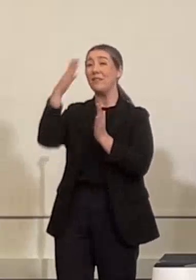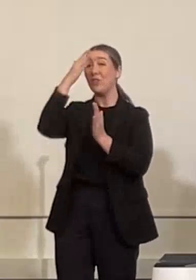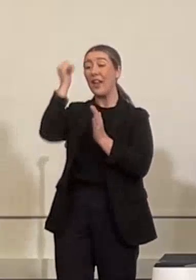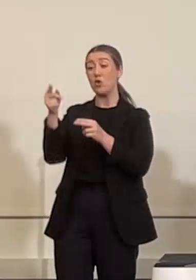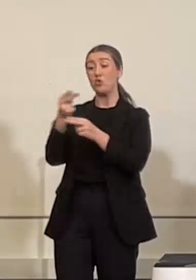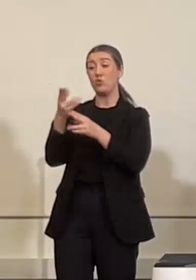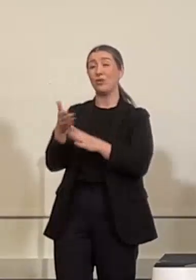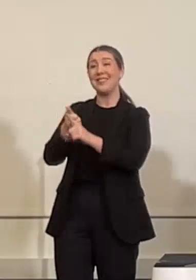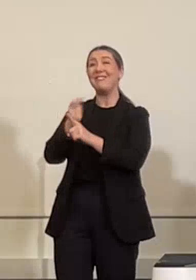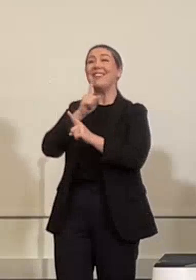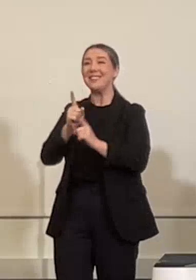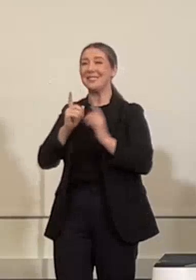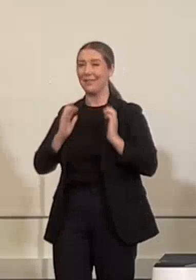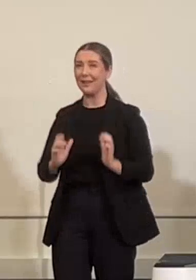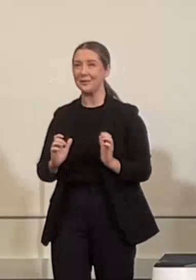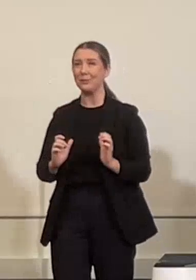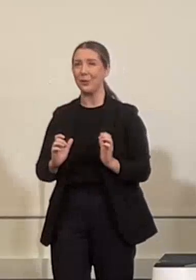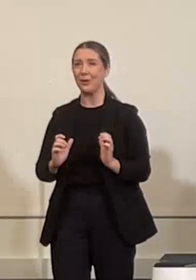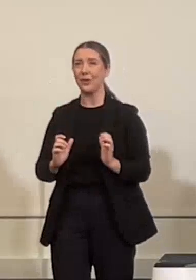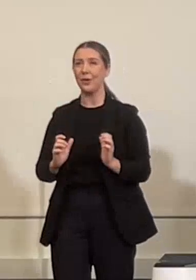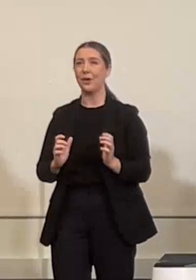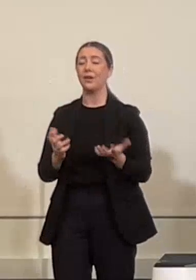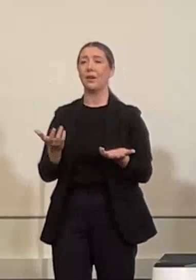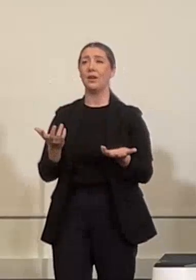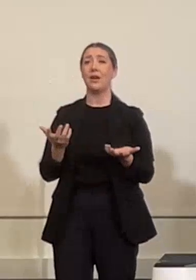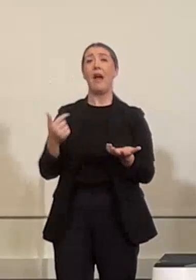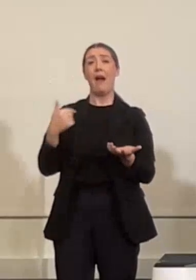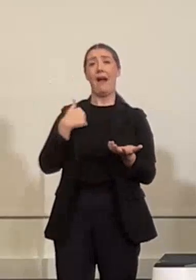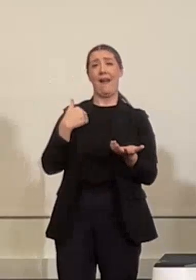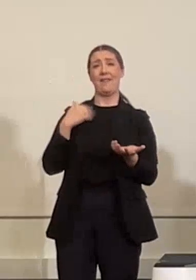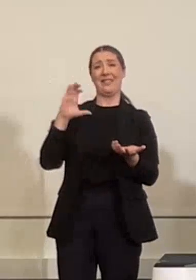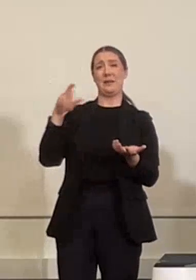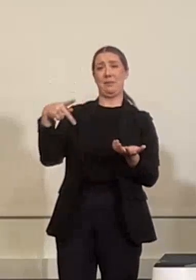And I always like to say like I have cerebral palsy, but my money doesn't.